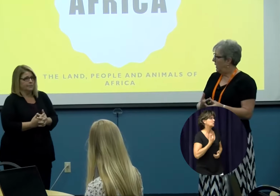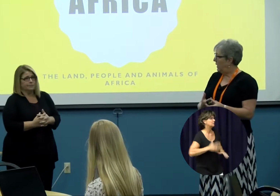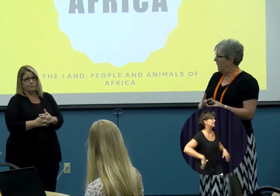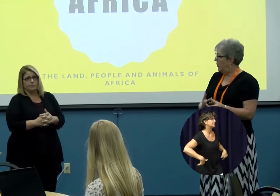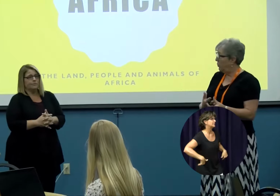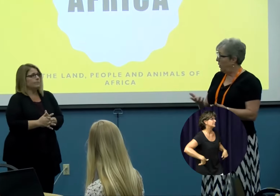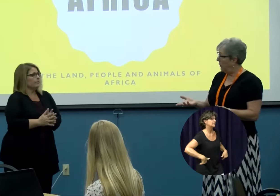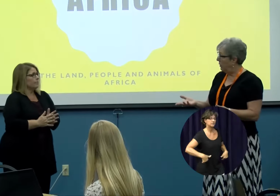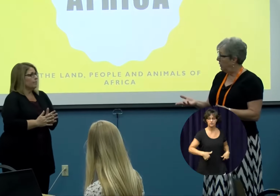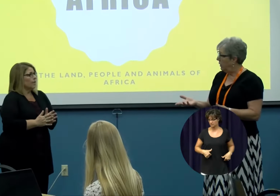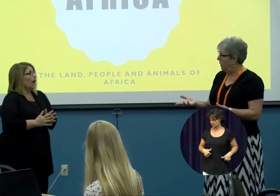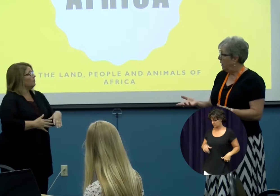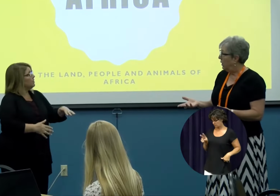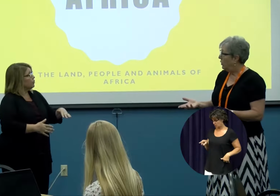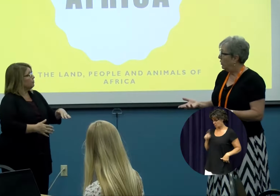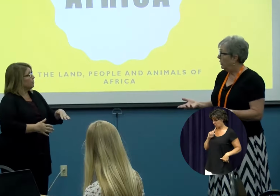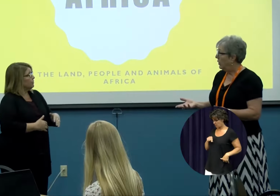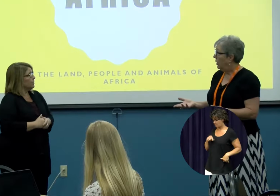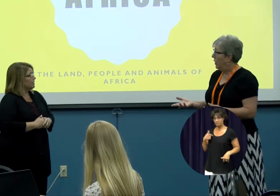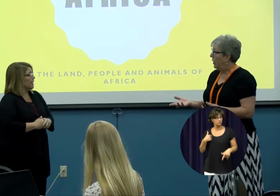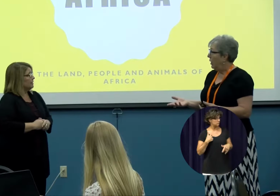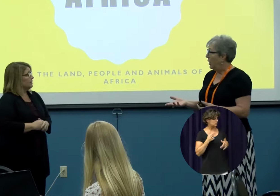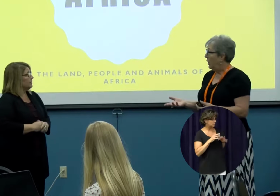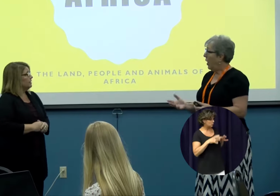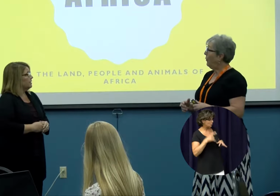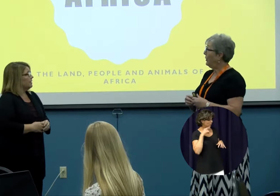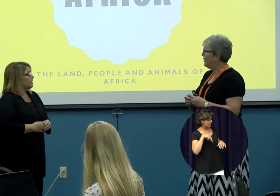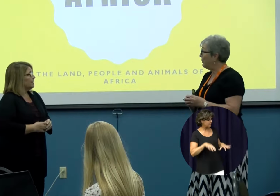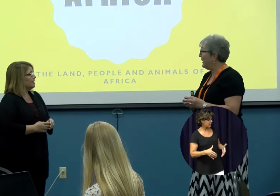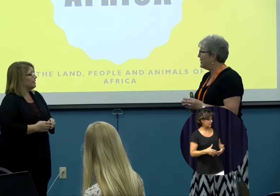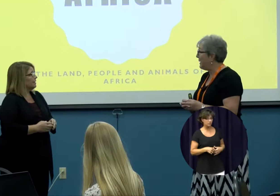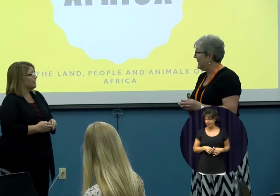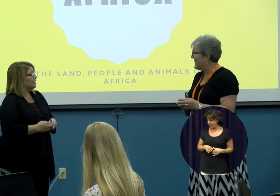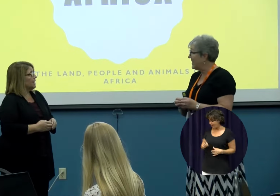Uh, you are? I'm the interpreter for this class. Oh, are you interpreting in Spanish?